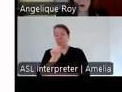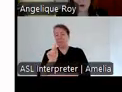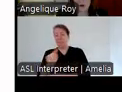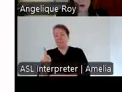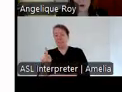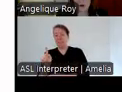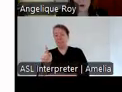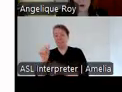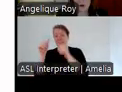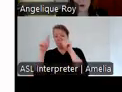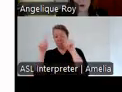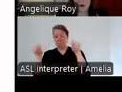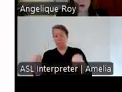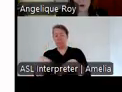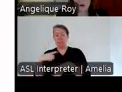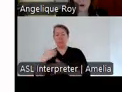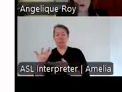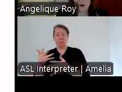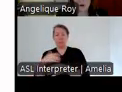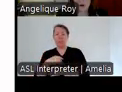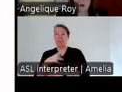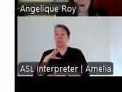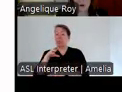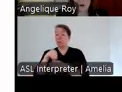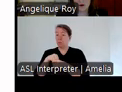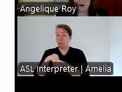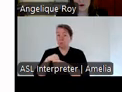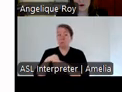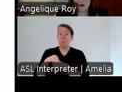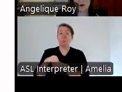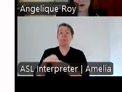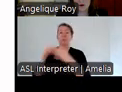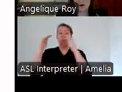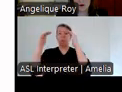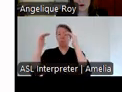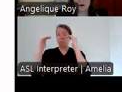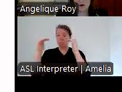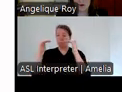And these included alumni resources, open access, and Canadian resource icons.